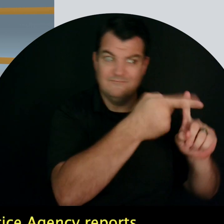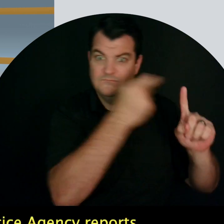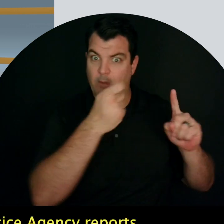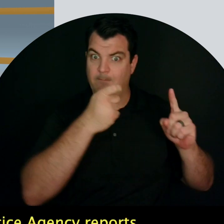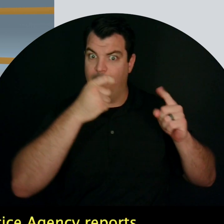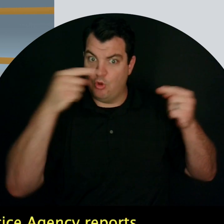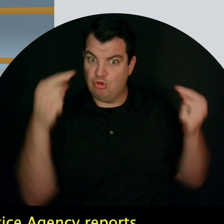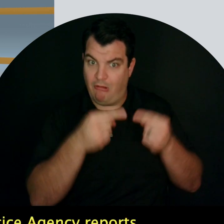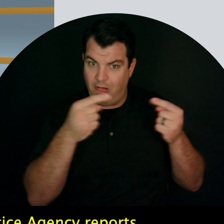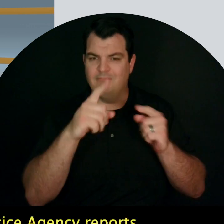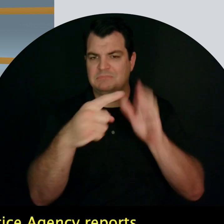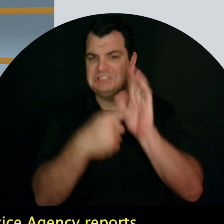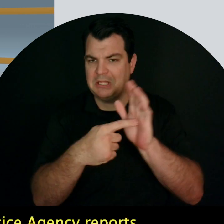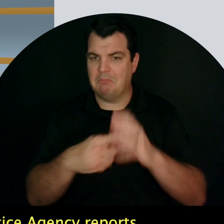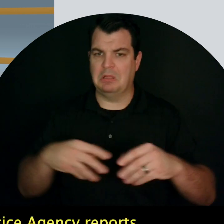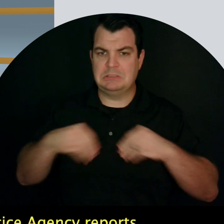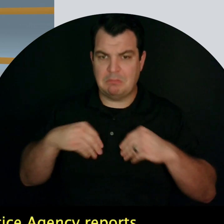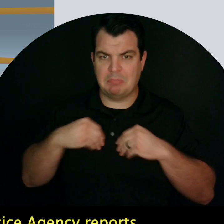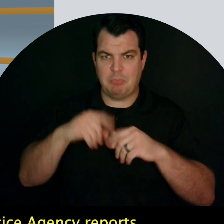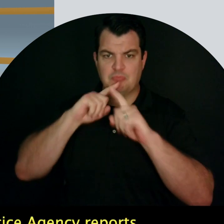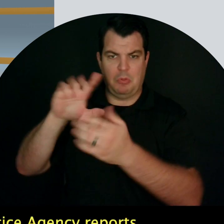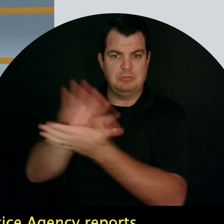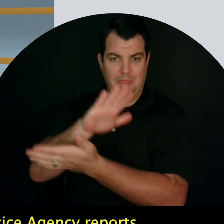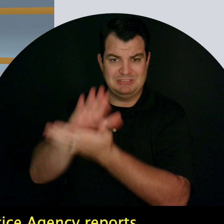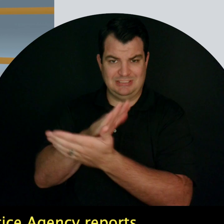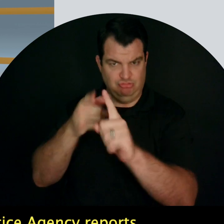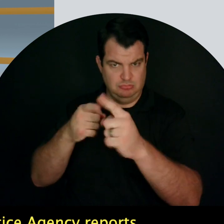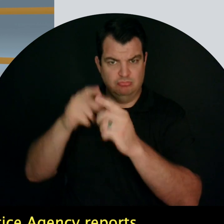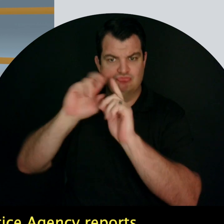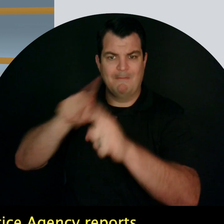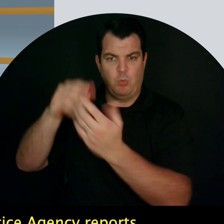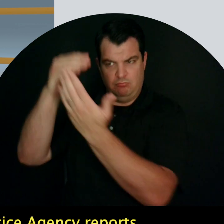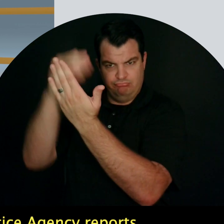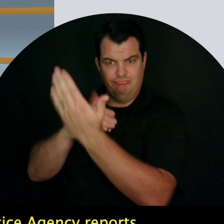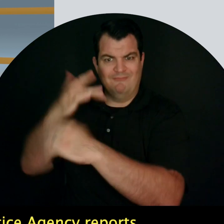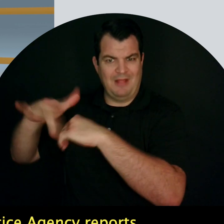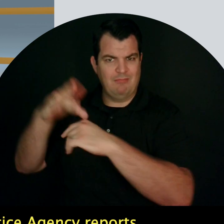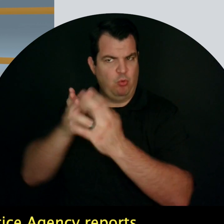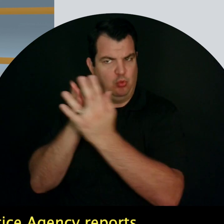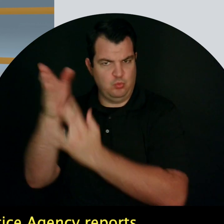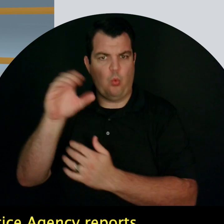Examples of acceptable Criminal Justice Agency reports are available on the OVS website.